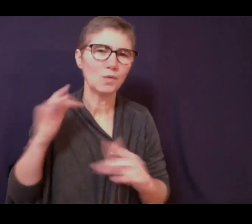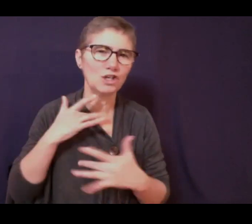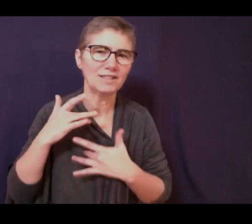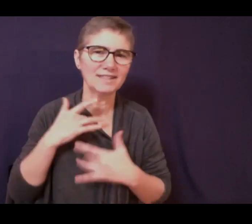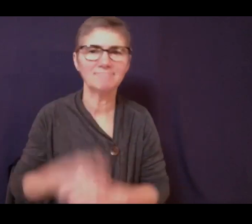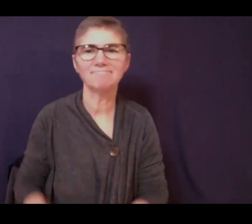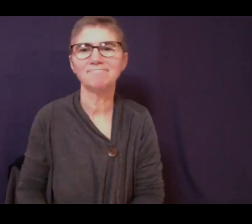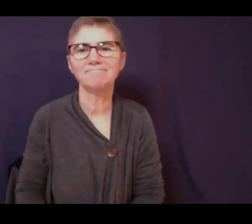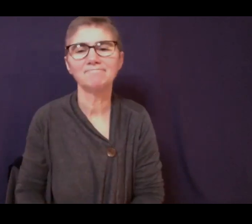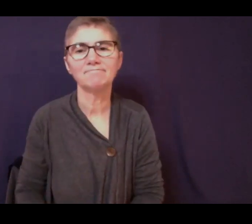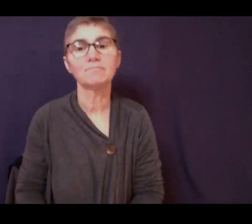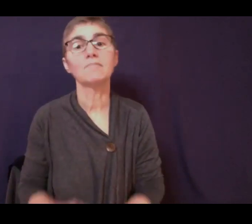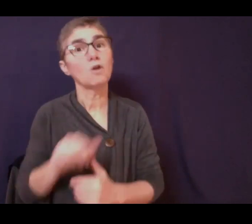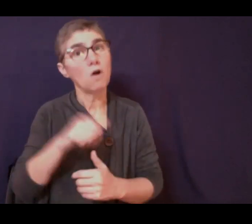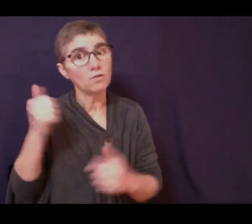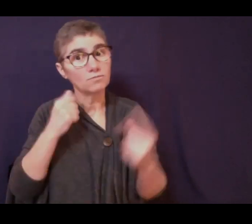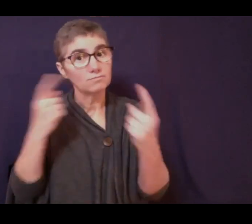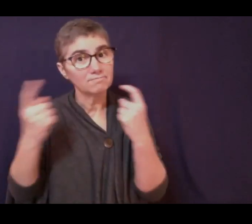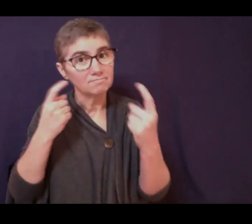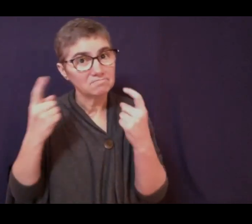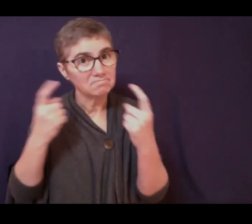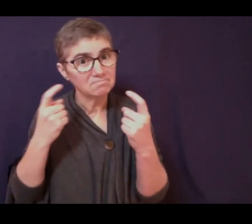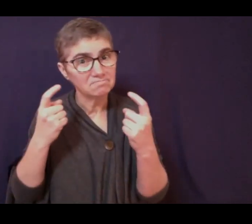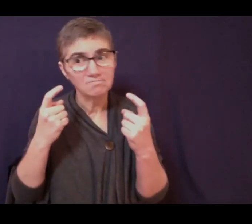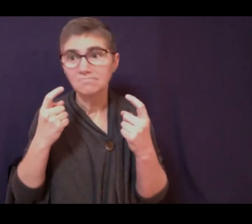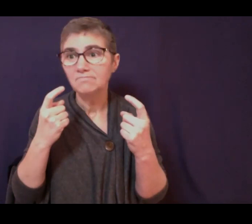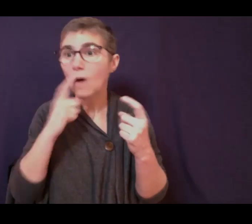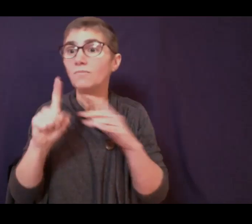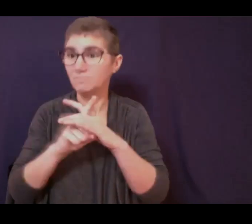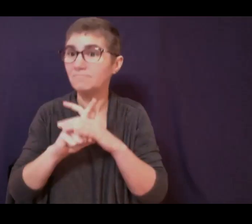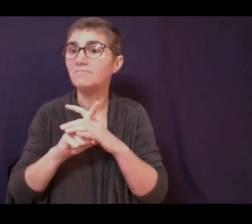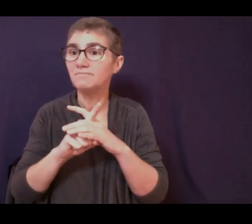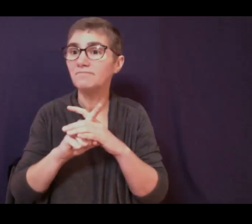Any other questions from folks? here's one one